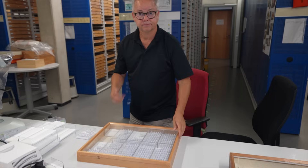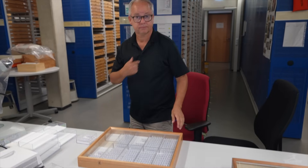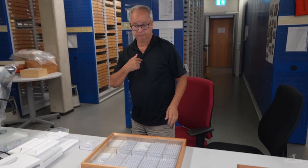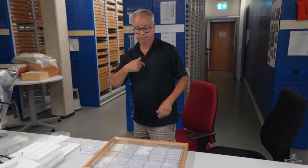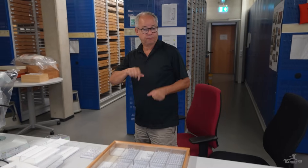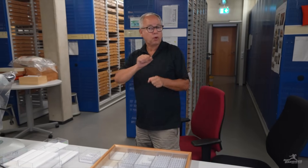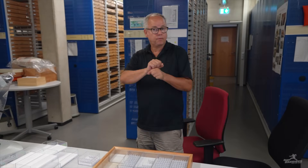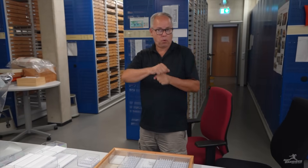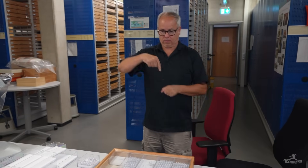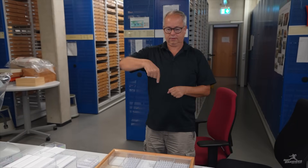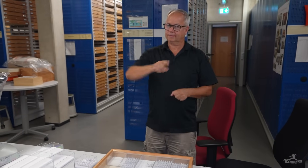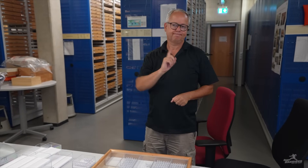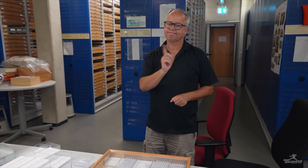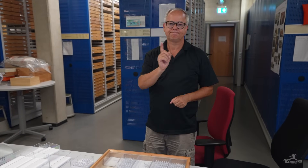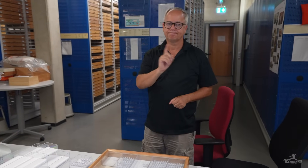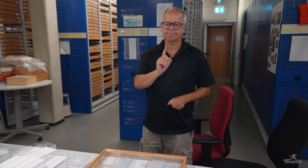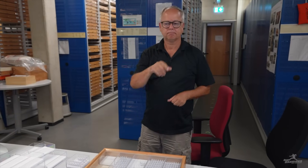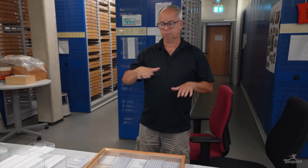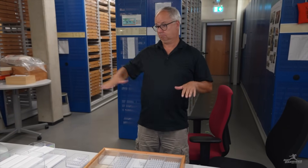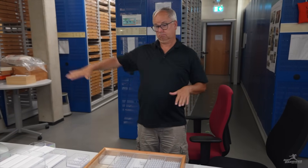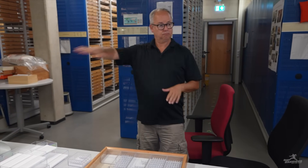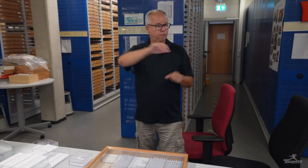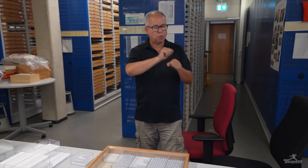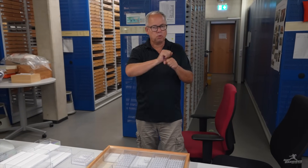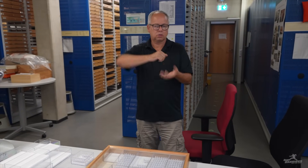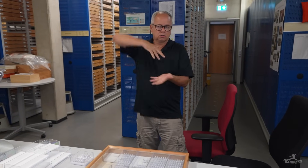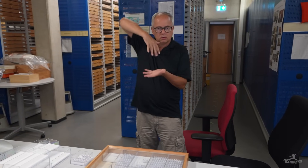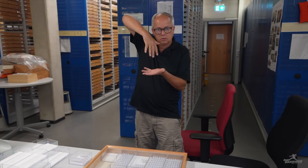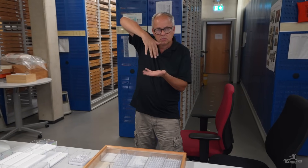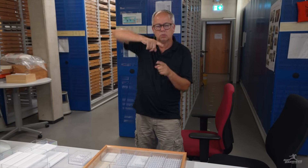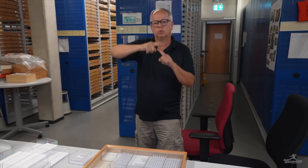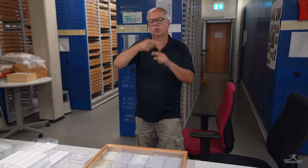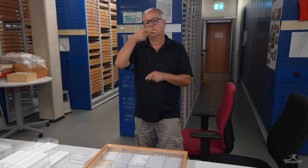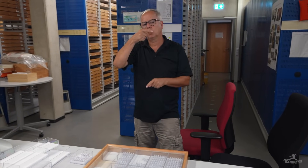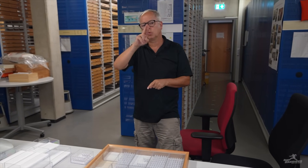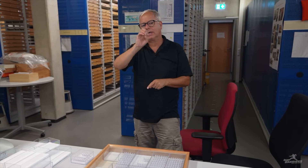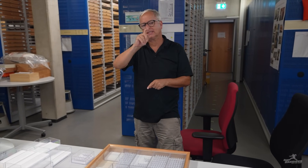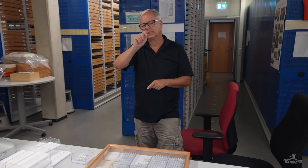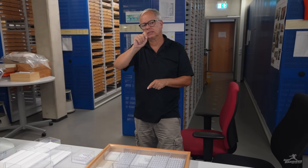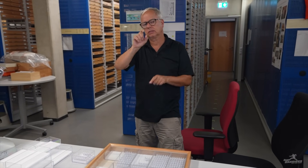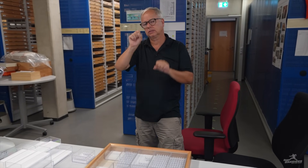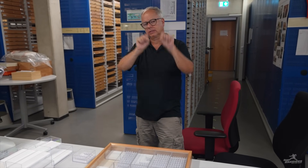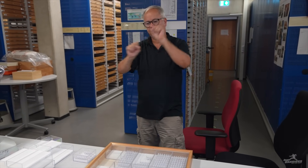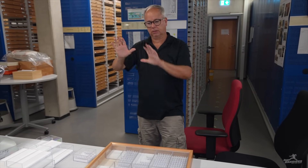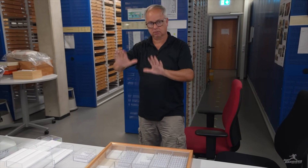This isn’t my workspace here, this is for research and our guest scientists.